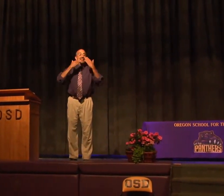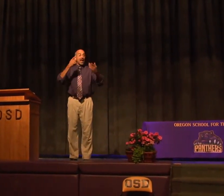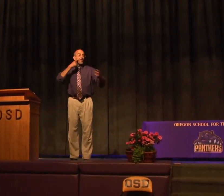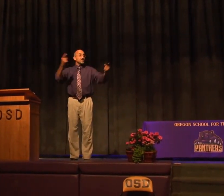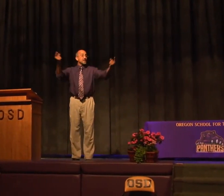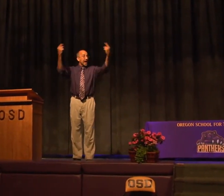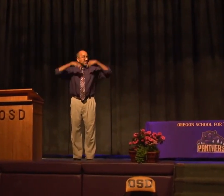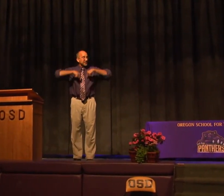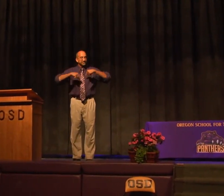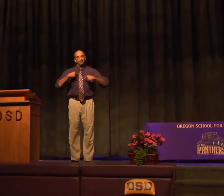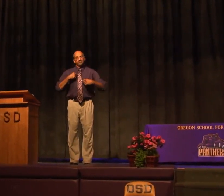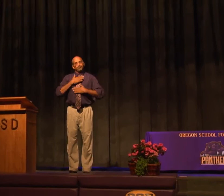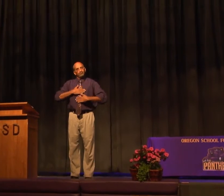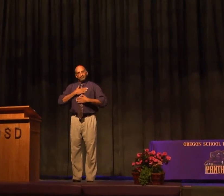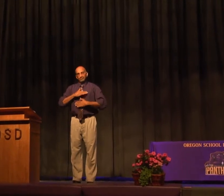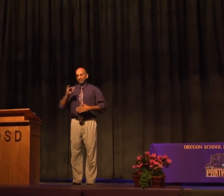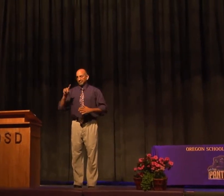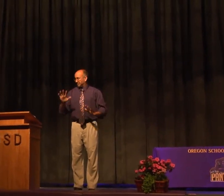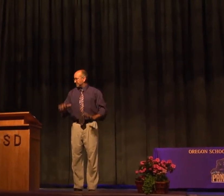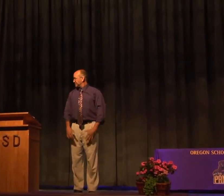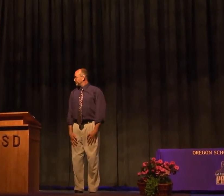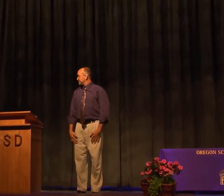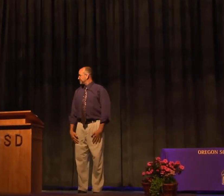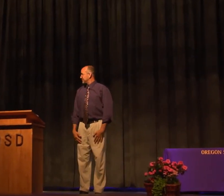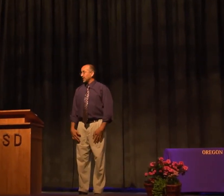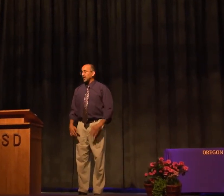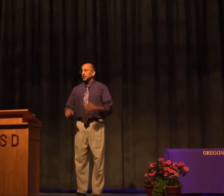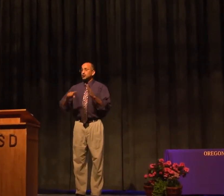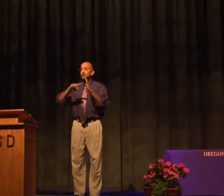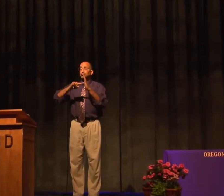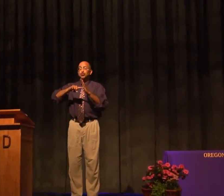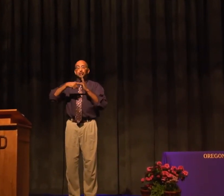Again, thank you for coming. We appreciate it.